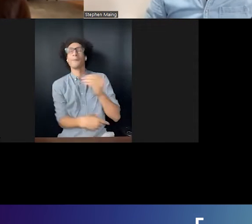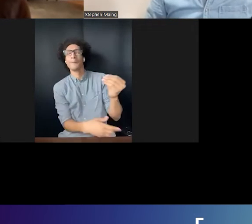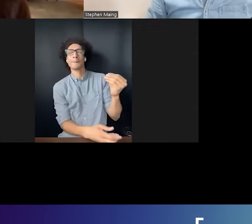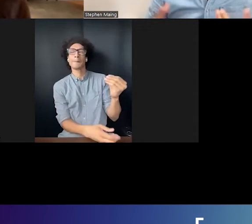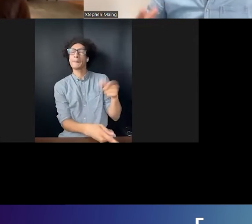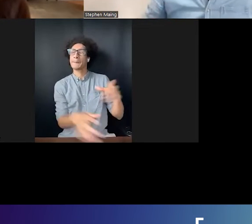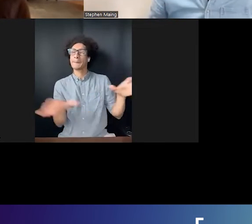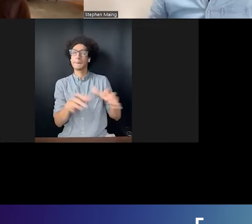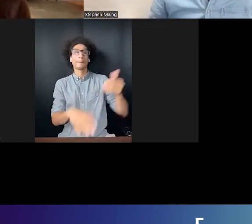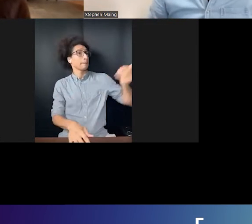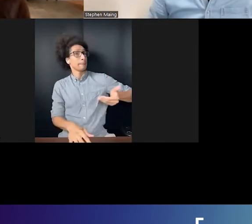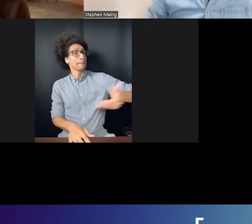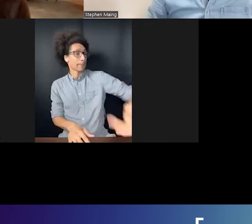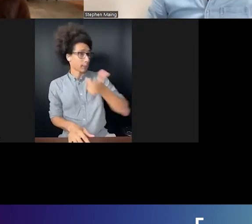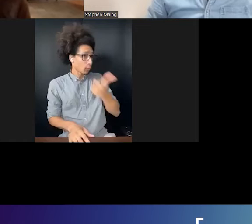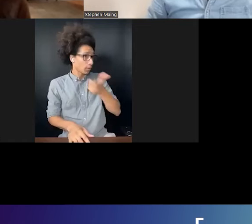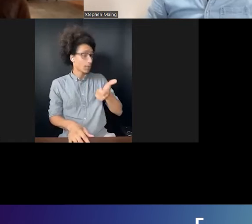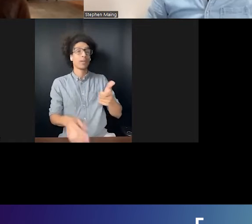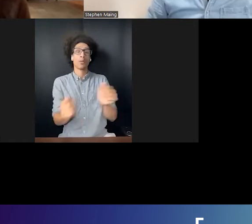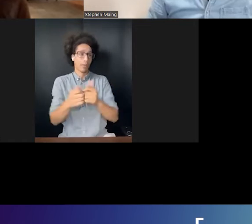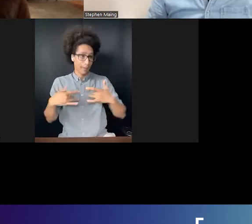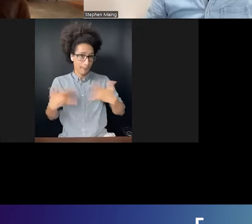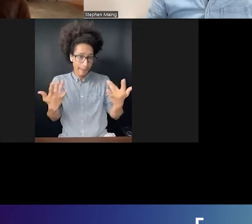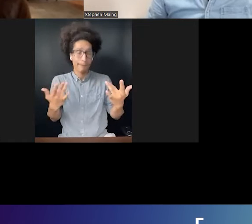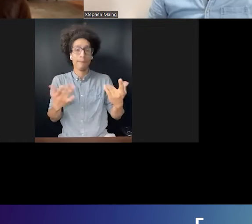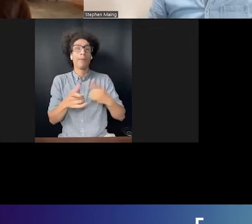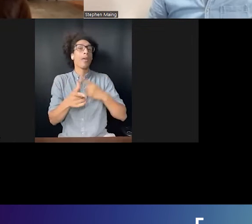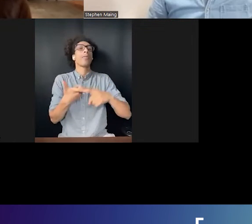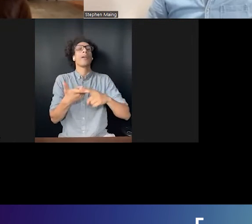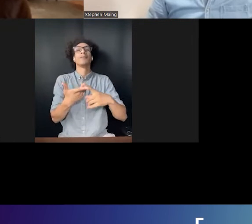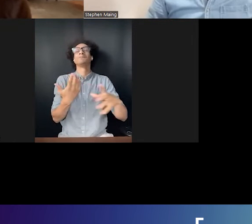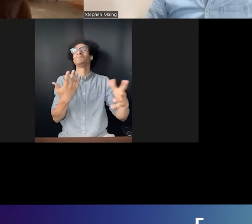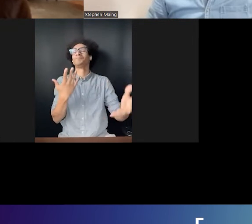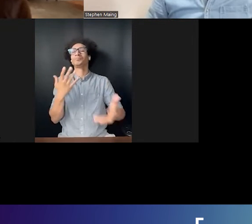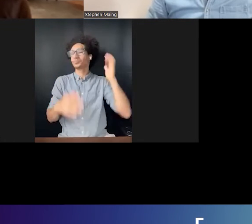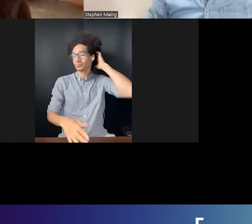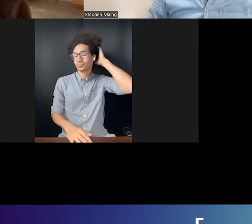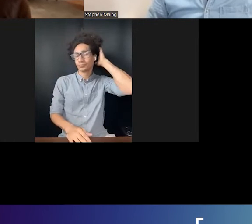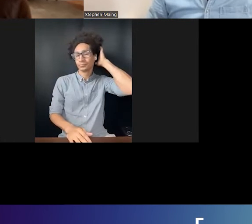screenings and events with it and then just put it all over the Chinese Internet as well.